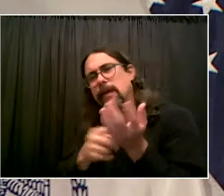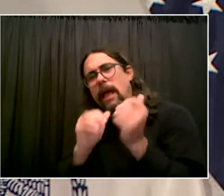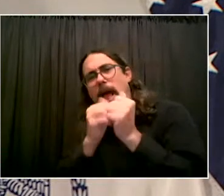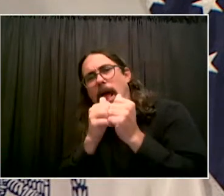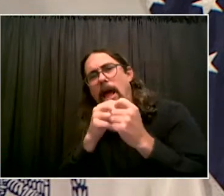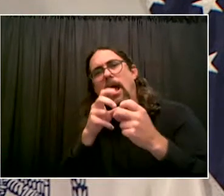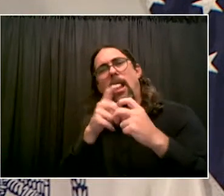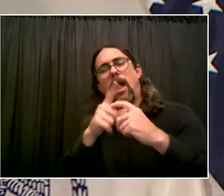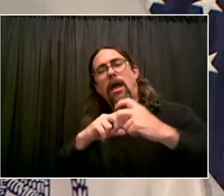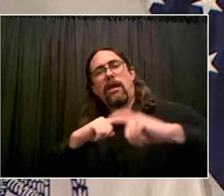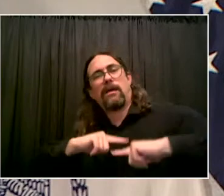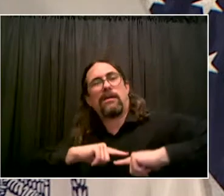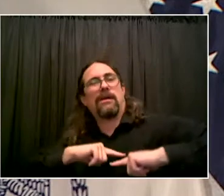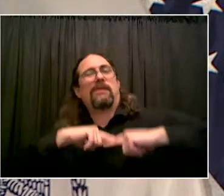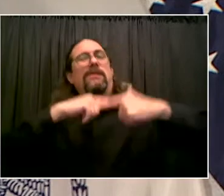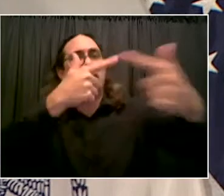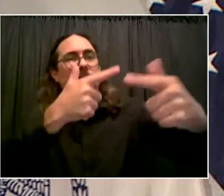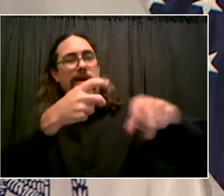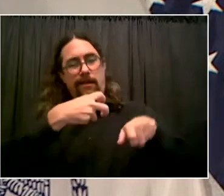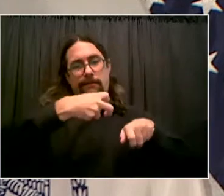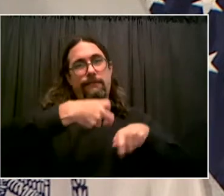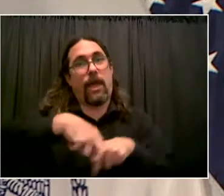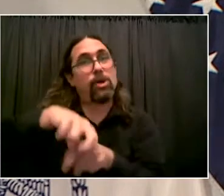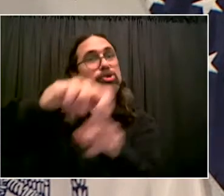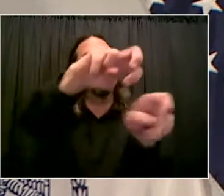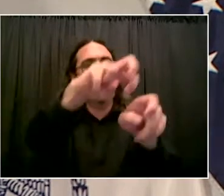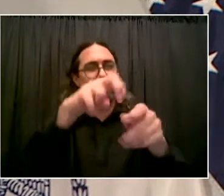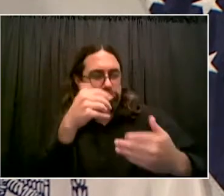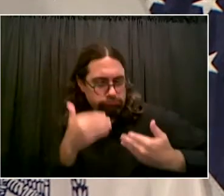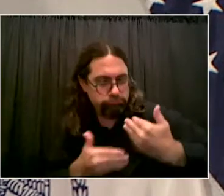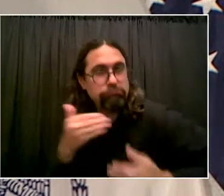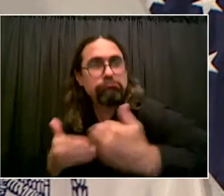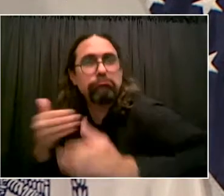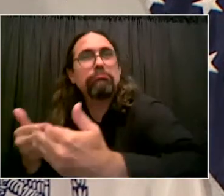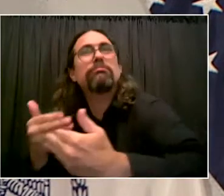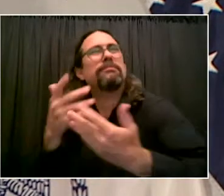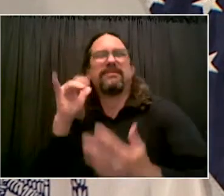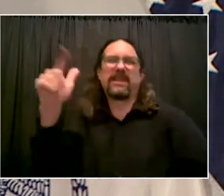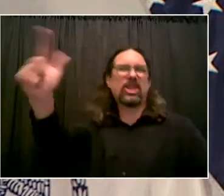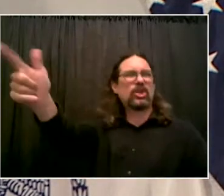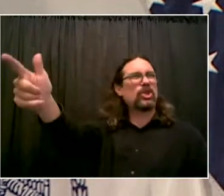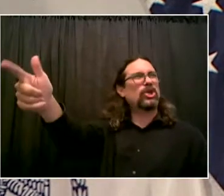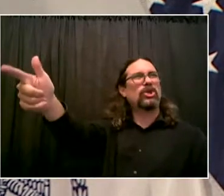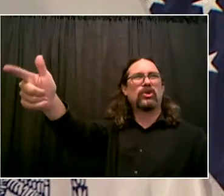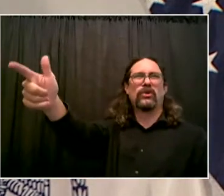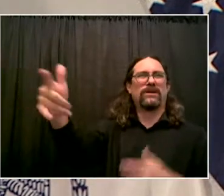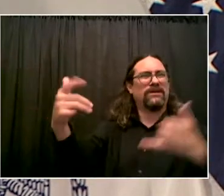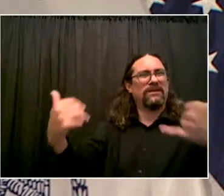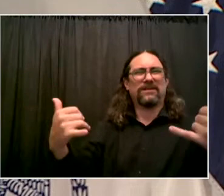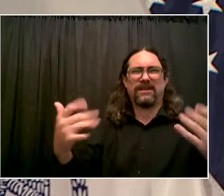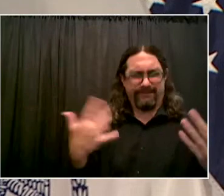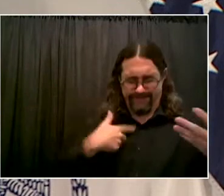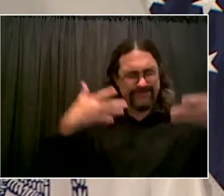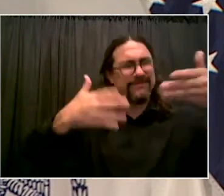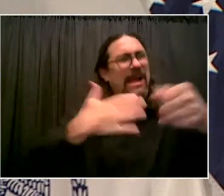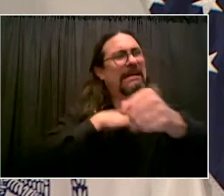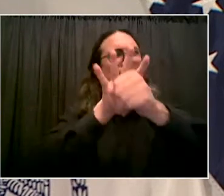CAN SAAY NY NAMES THEY WANT. AS YOU SEE RIGHT